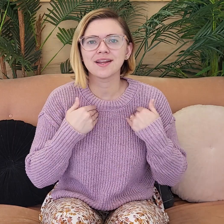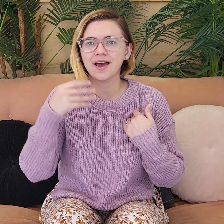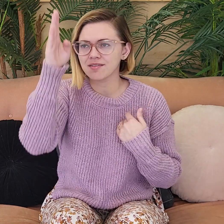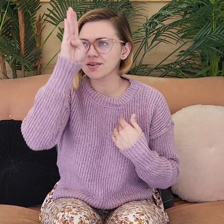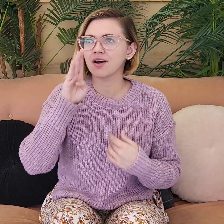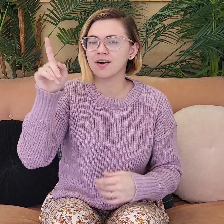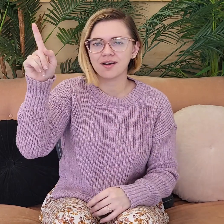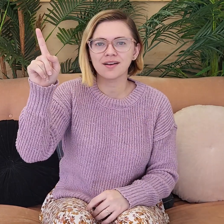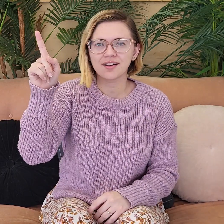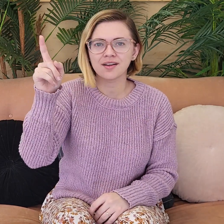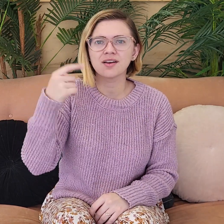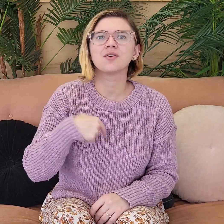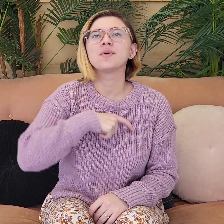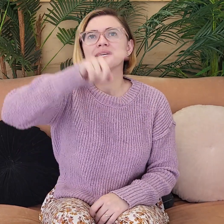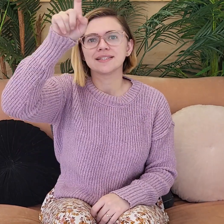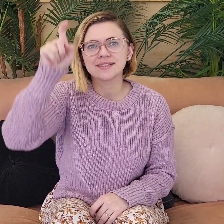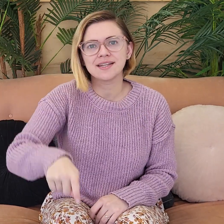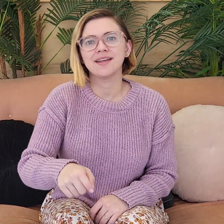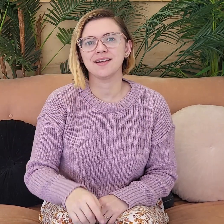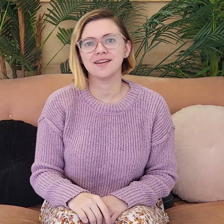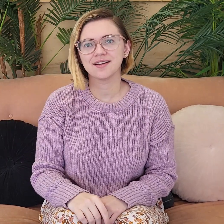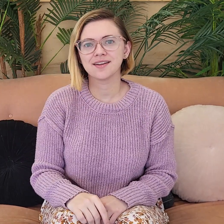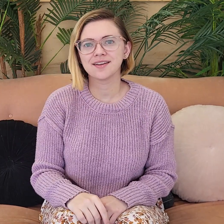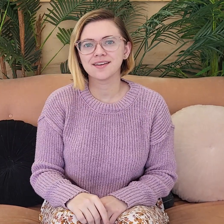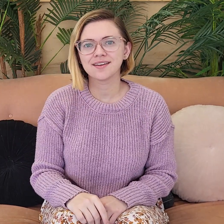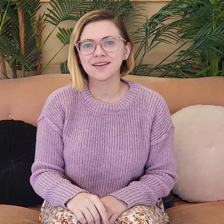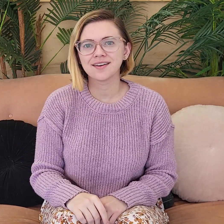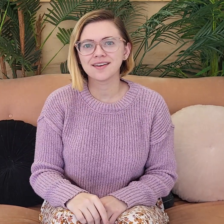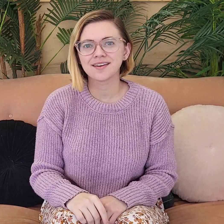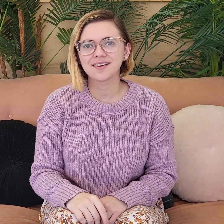We need to have God. We need him.